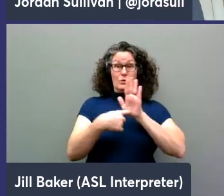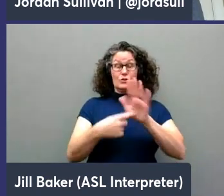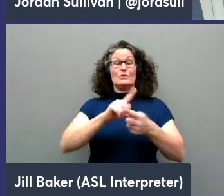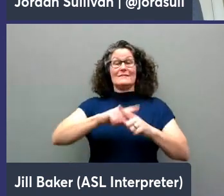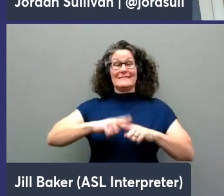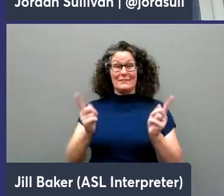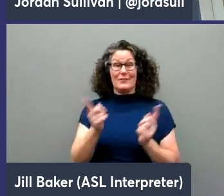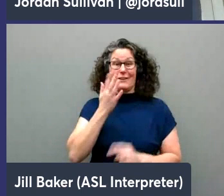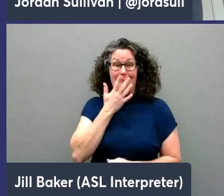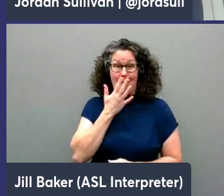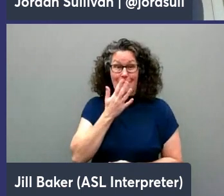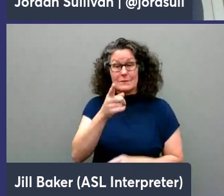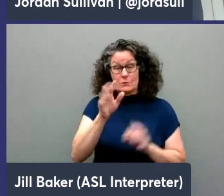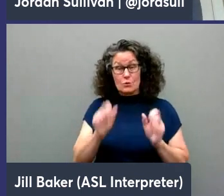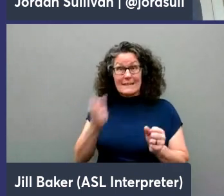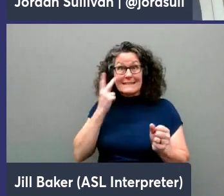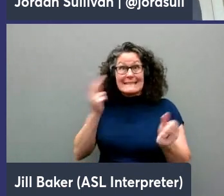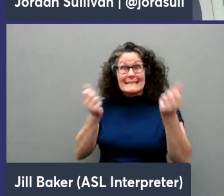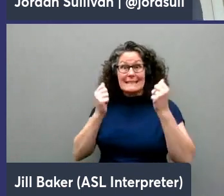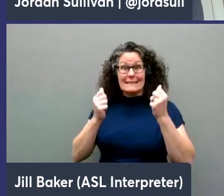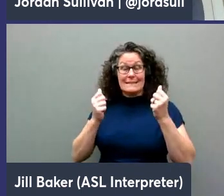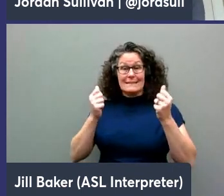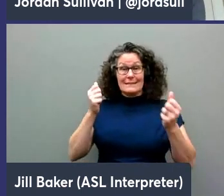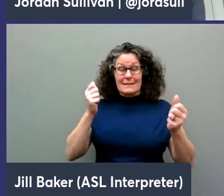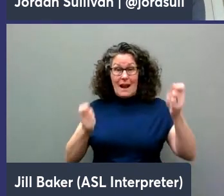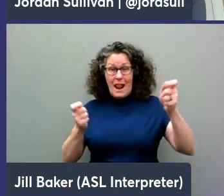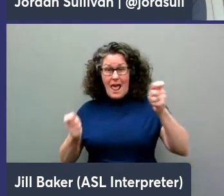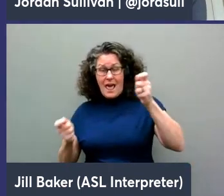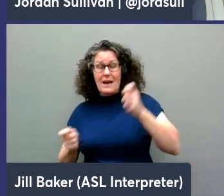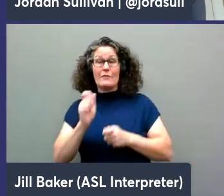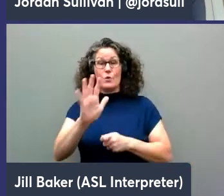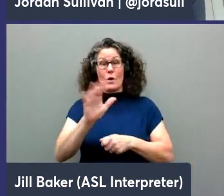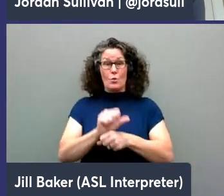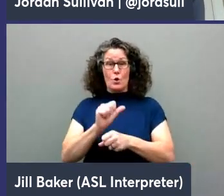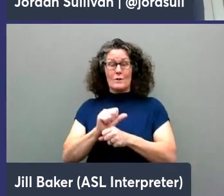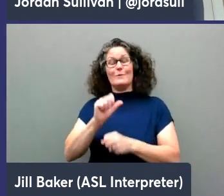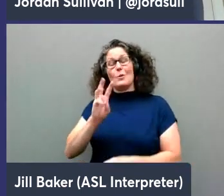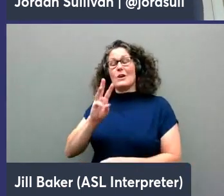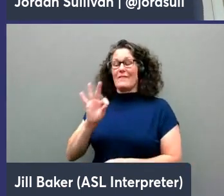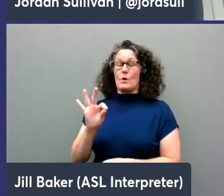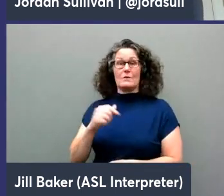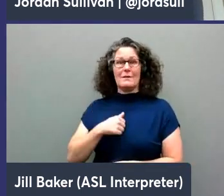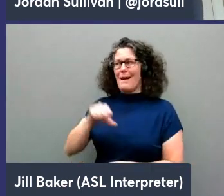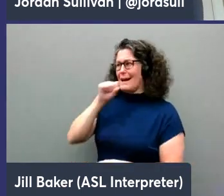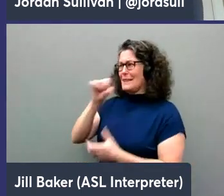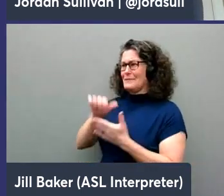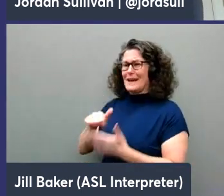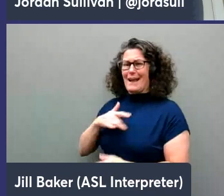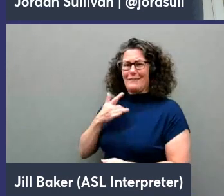So you can actually visually watch the progression of your workflow. I love stuff like that. I feel like it's so lacking